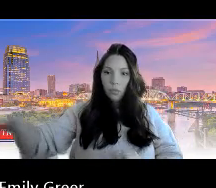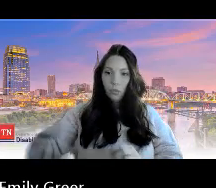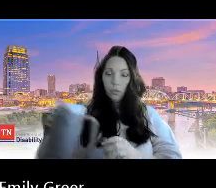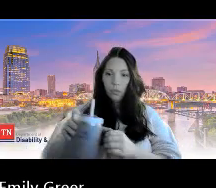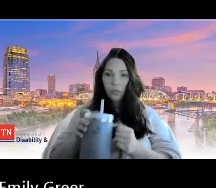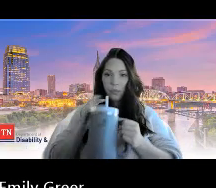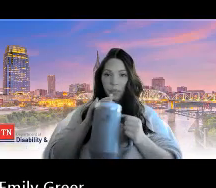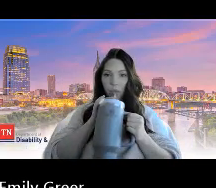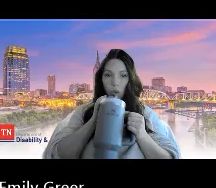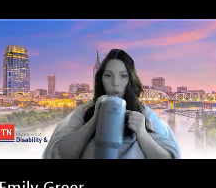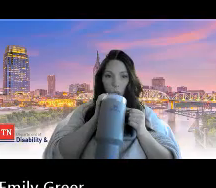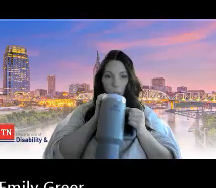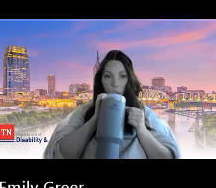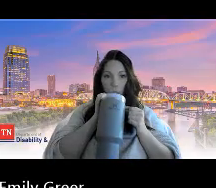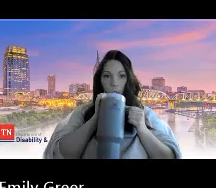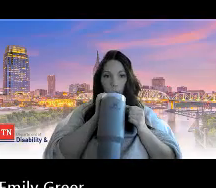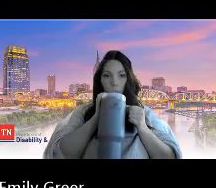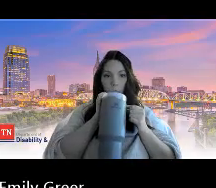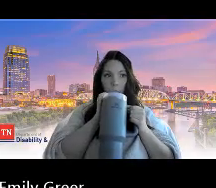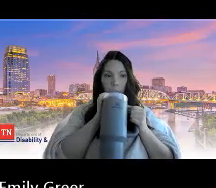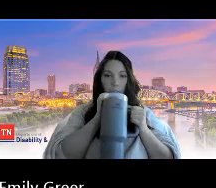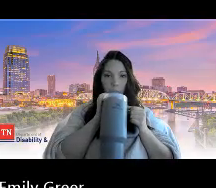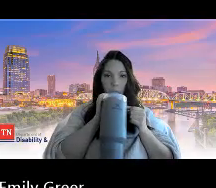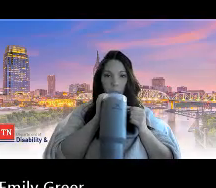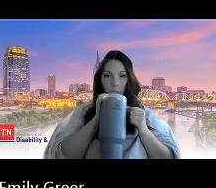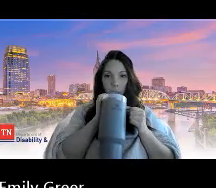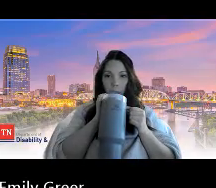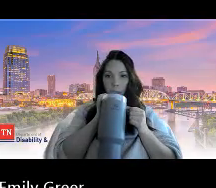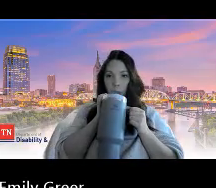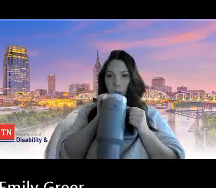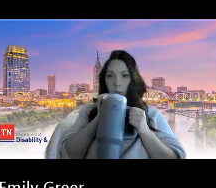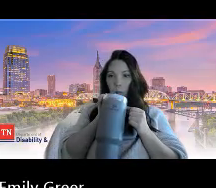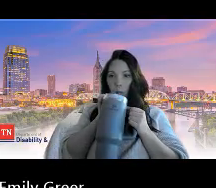so now we're going to go to some of the other programs we offer.